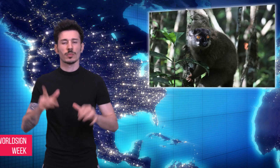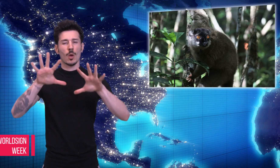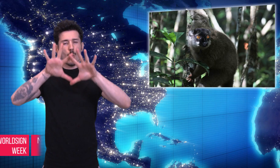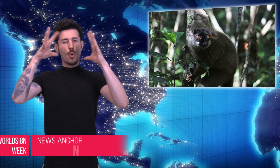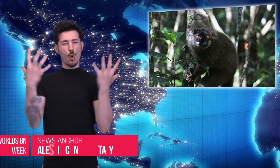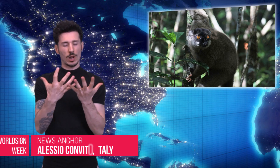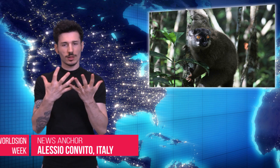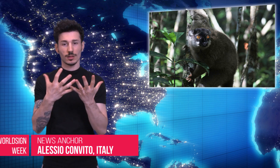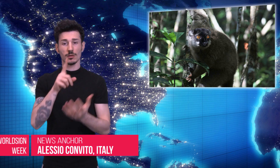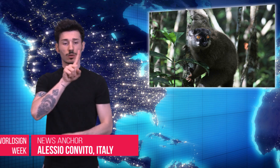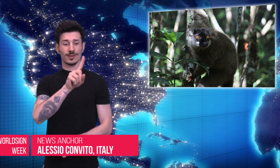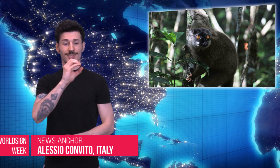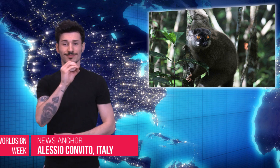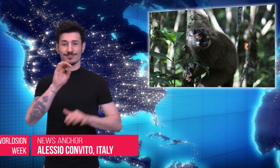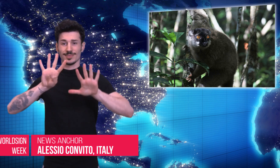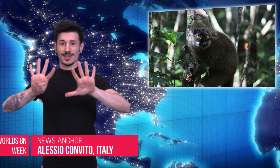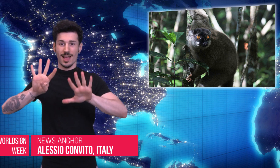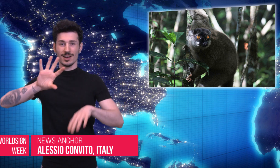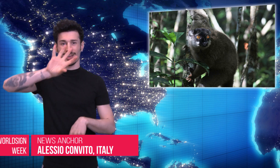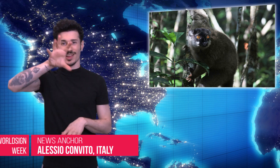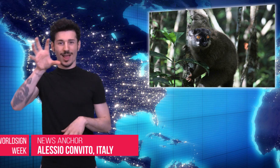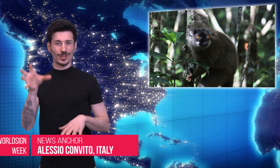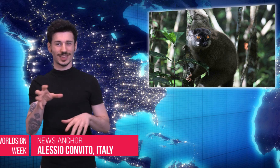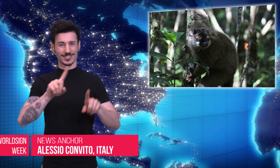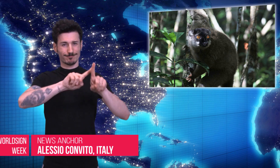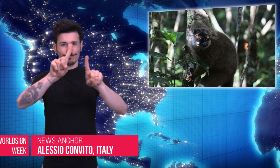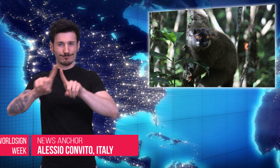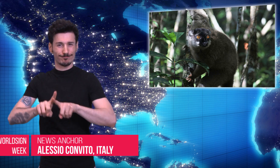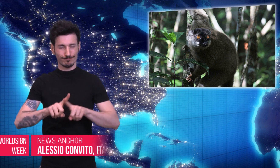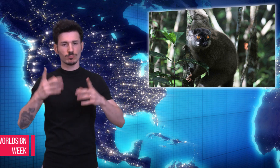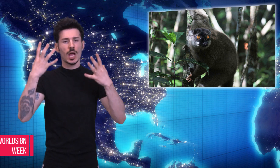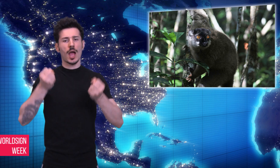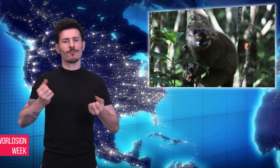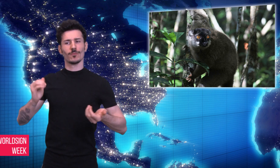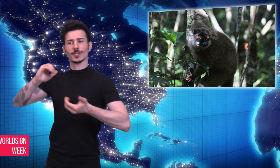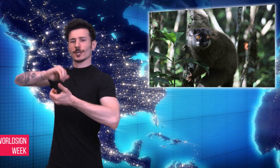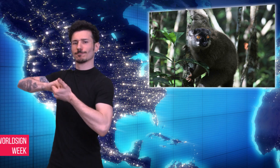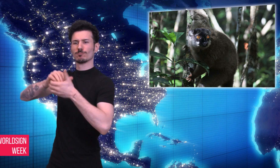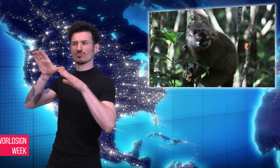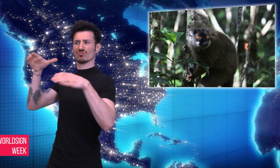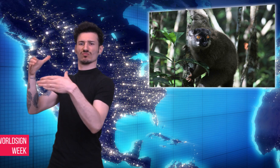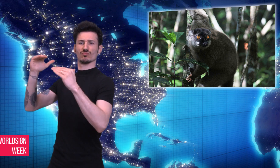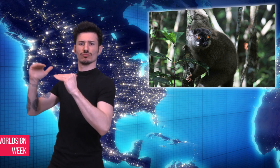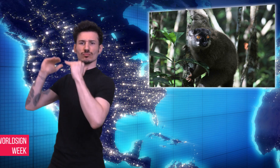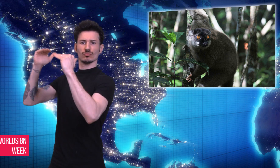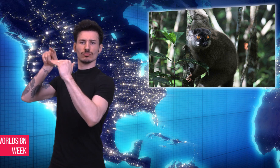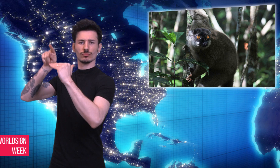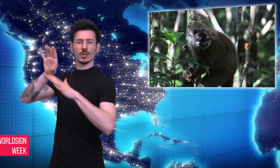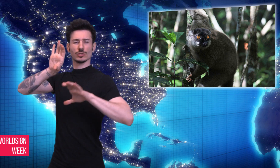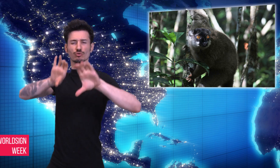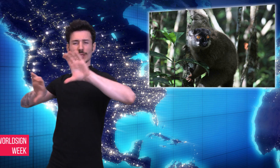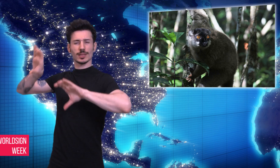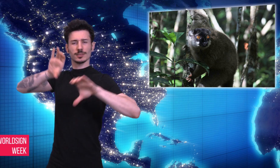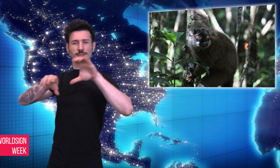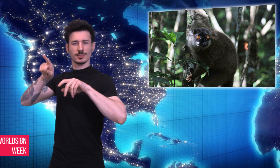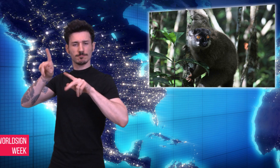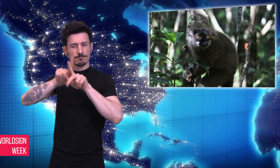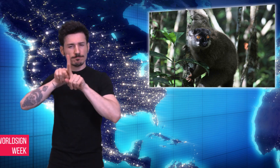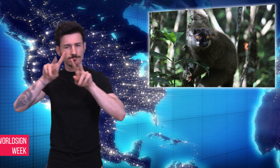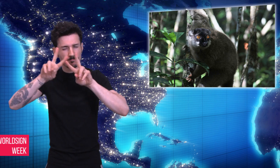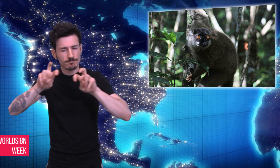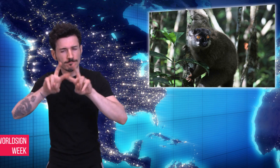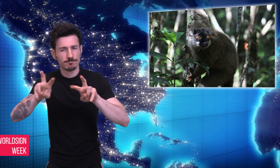Alessio: Conservation scientists representing 109 countries released a